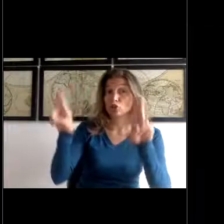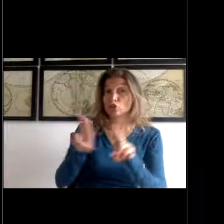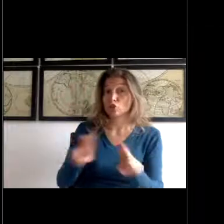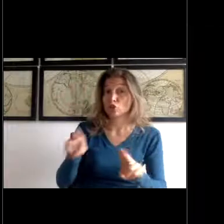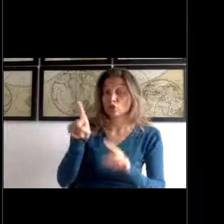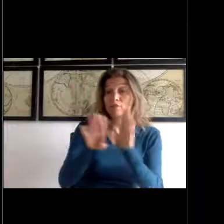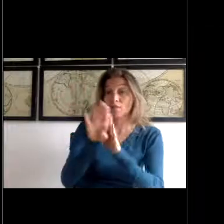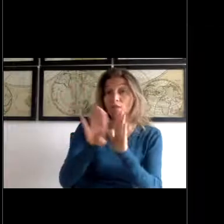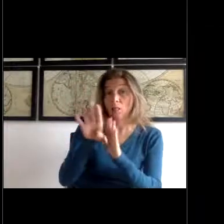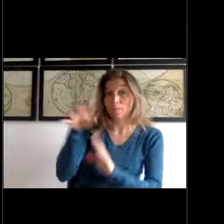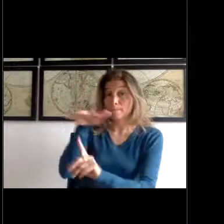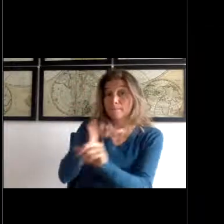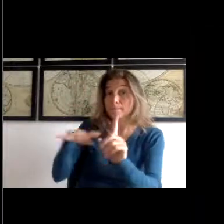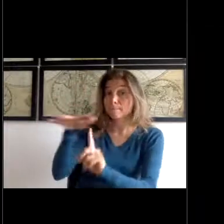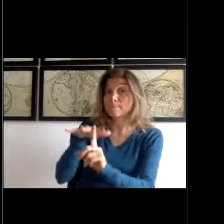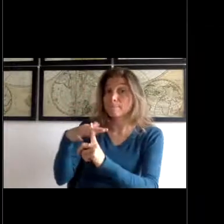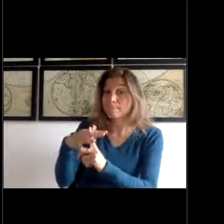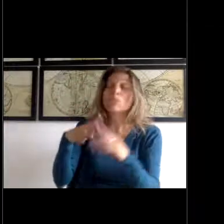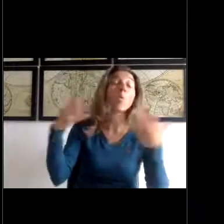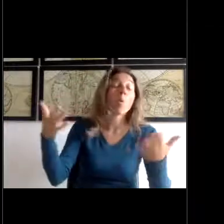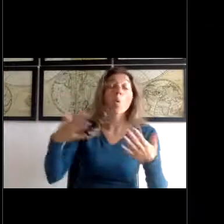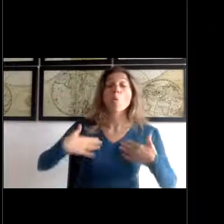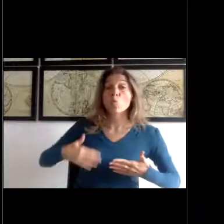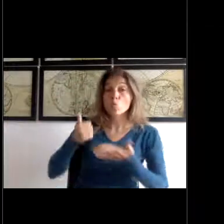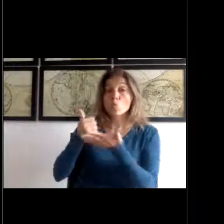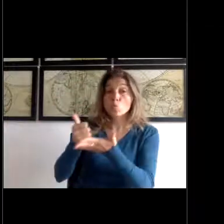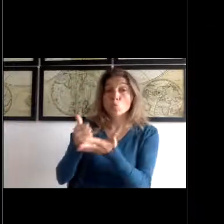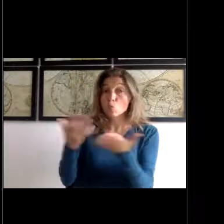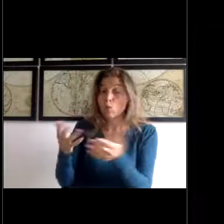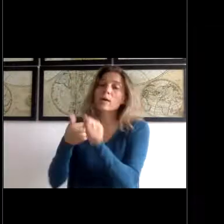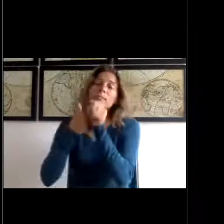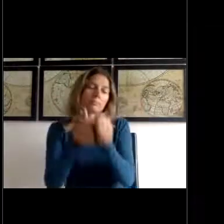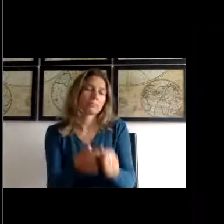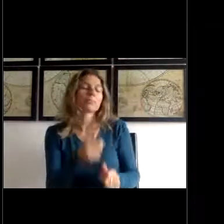and international volunteering it's based on the CRPD.